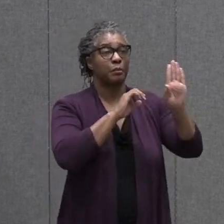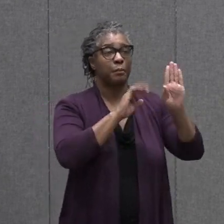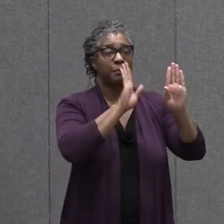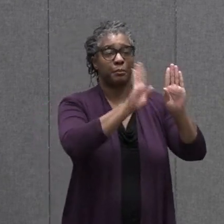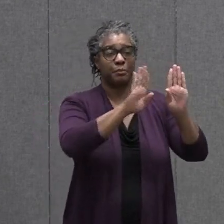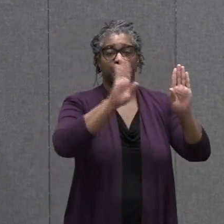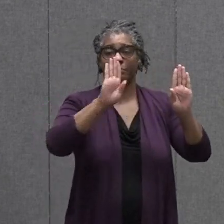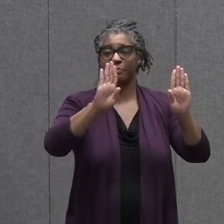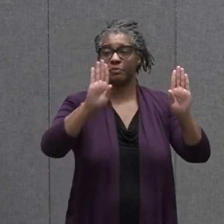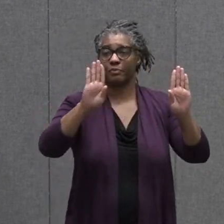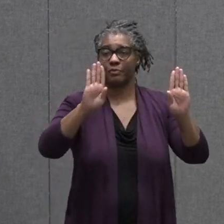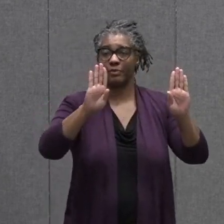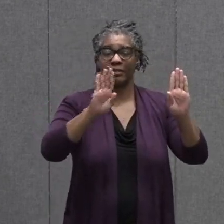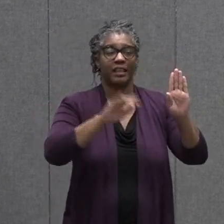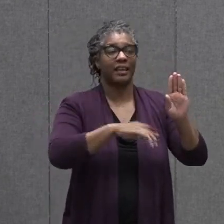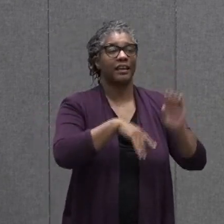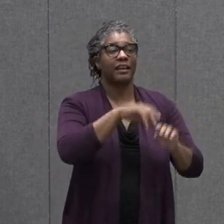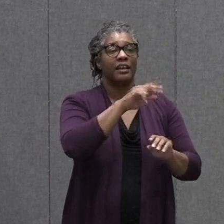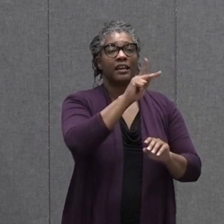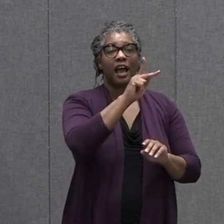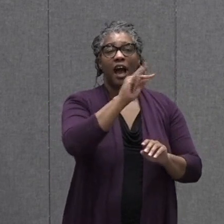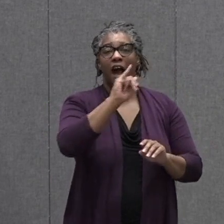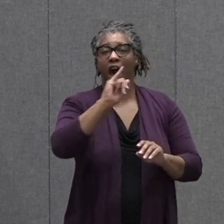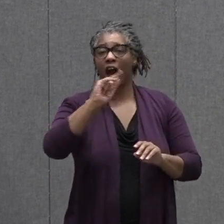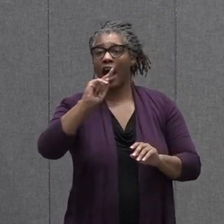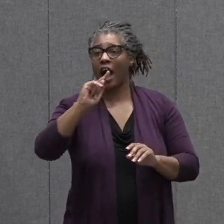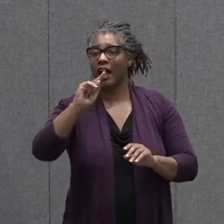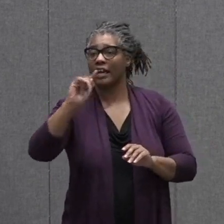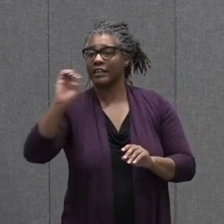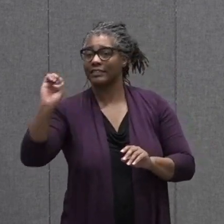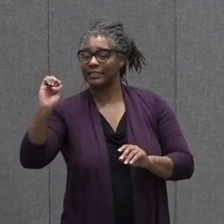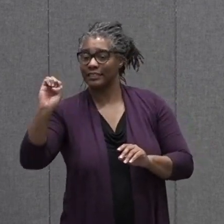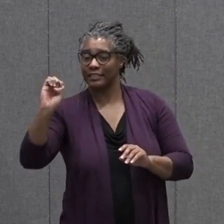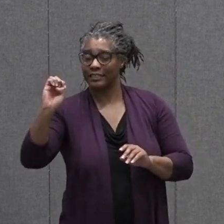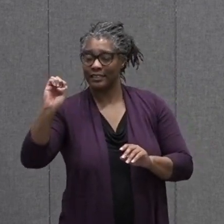kite. That has four letters, so it goes in the middle column.